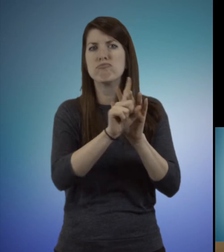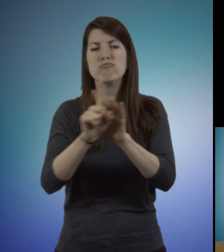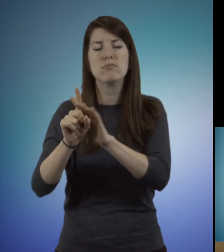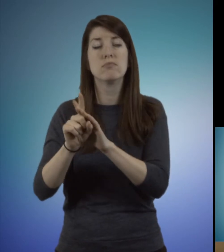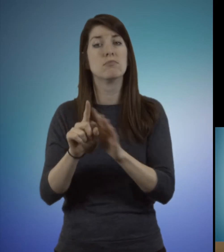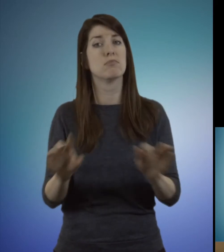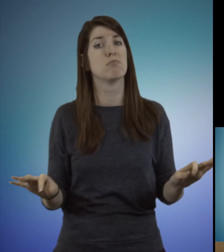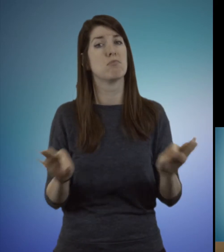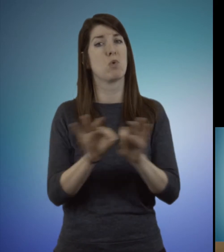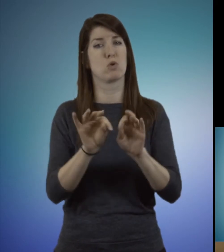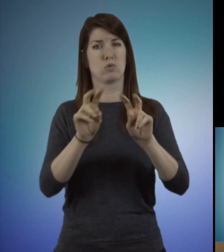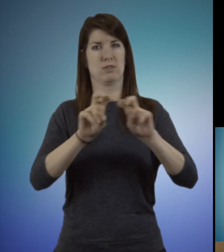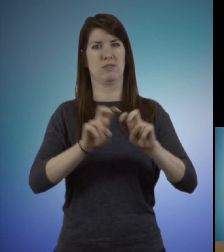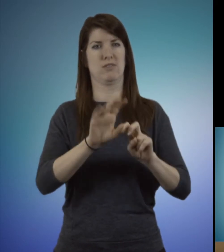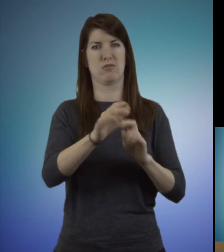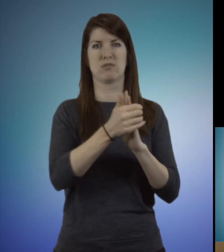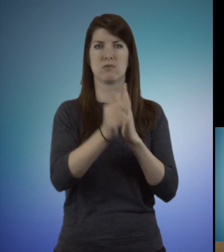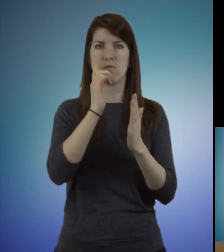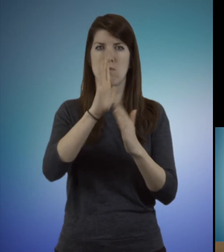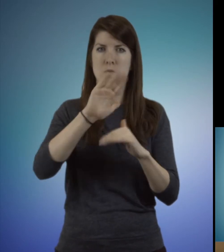it is important to assess their skills in all areas.